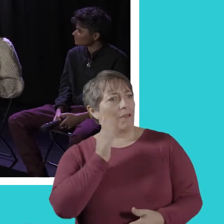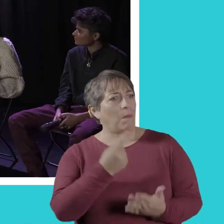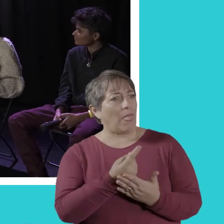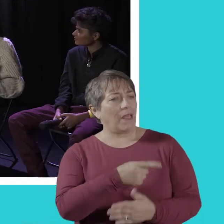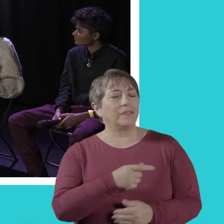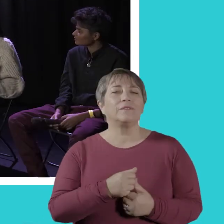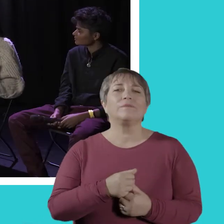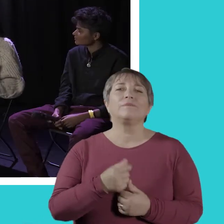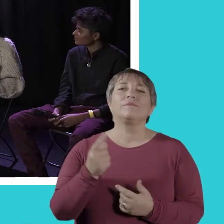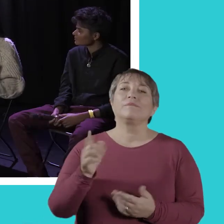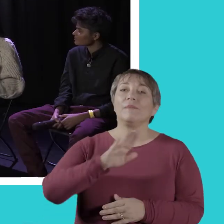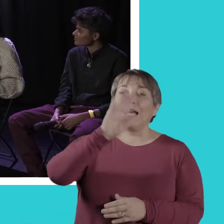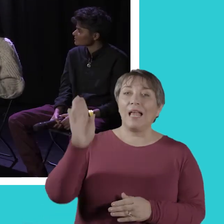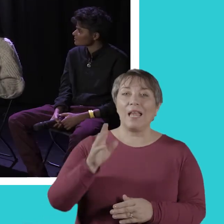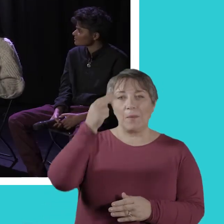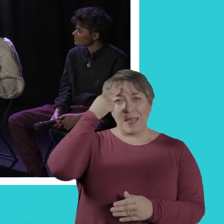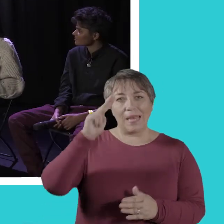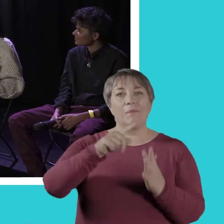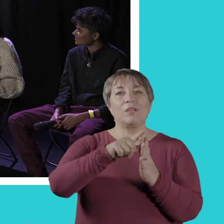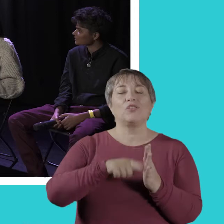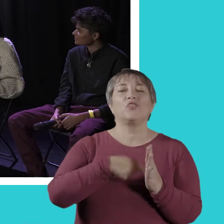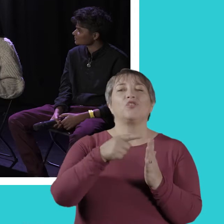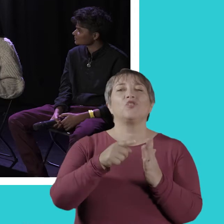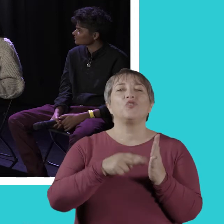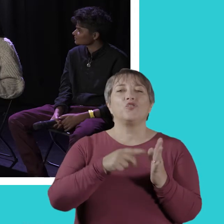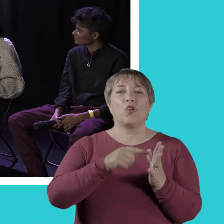Okay hello everyone my name is Jonas Andrew-Phillip. As you can tell I'm